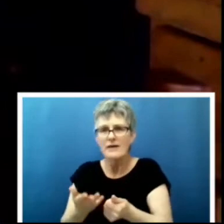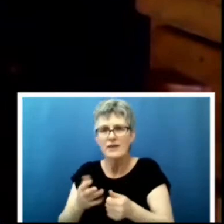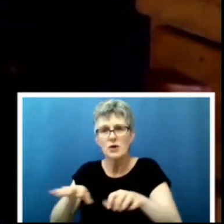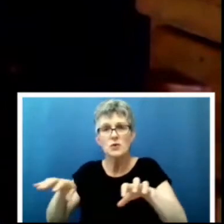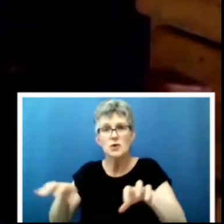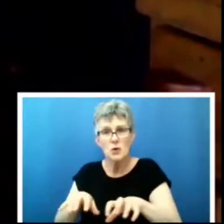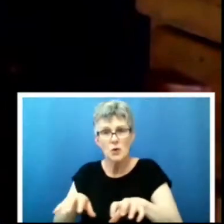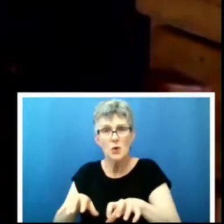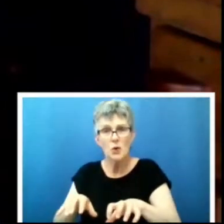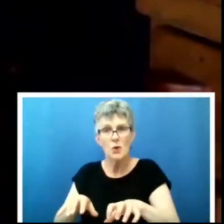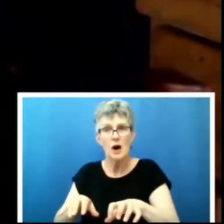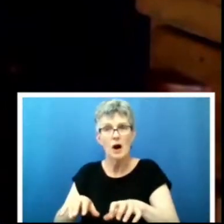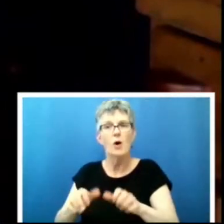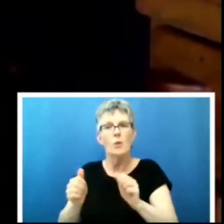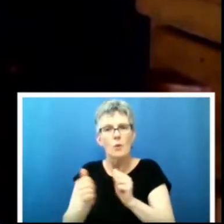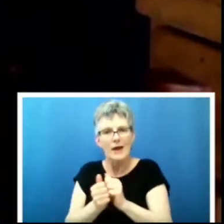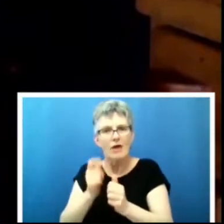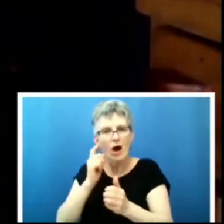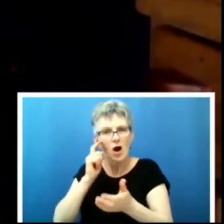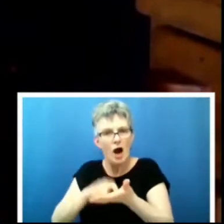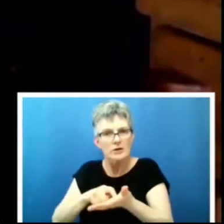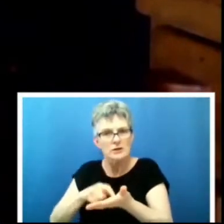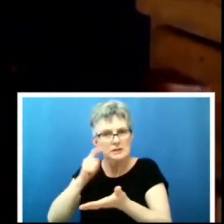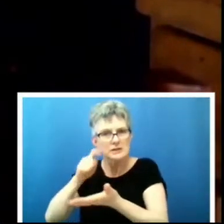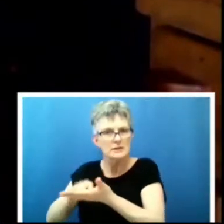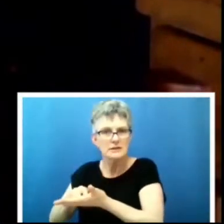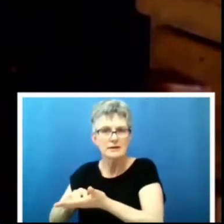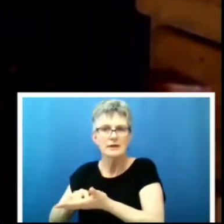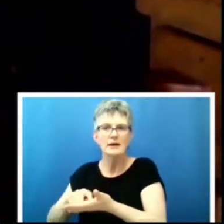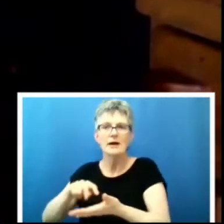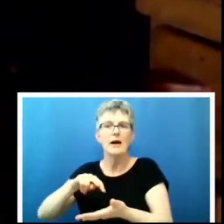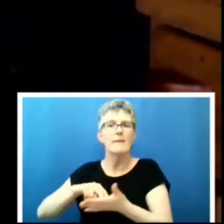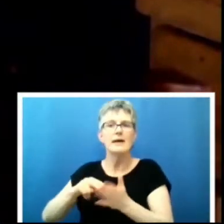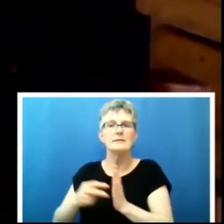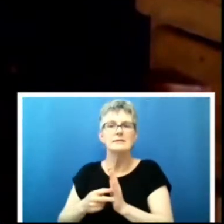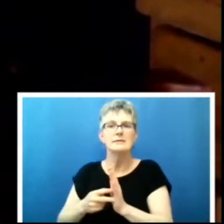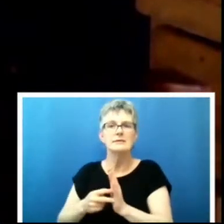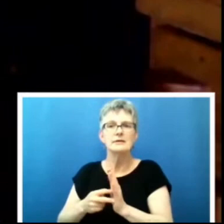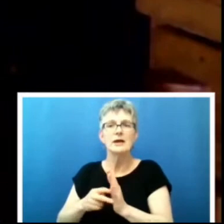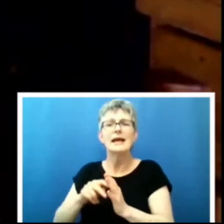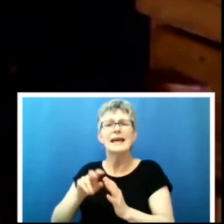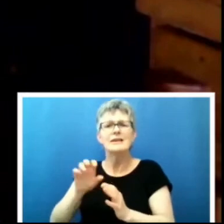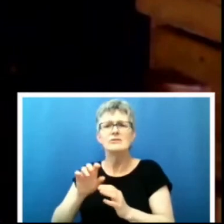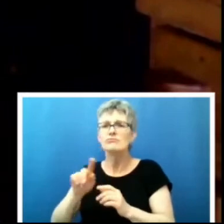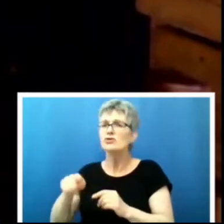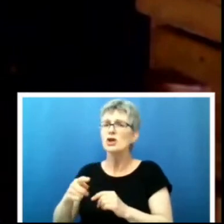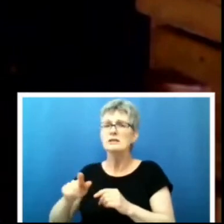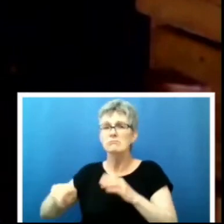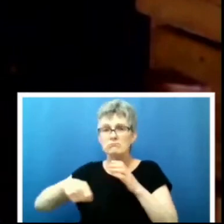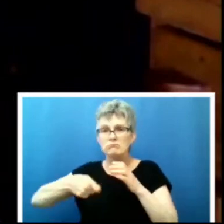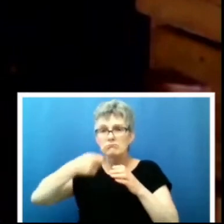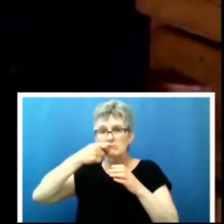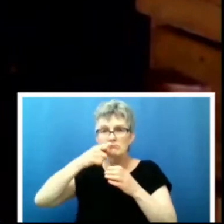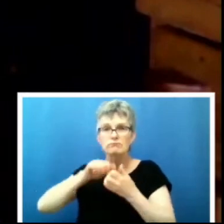So when you're just chewing slowly, feeling the ground beneath your feet walking to the mailbox.